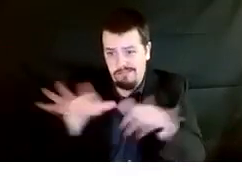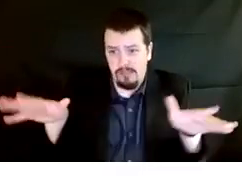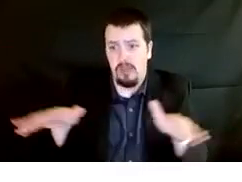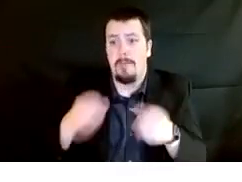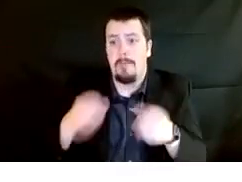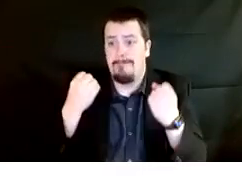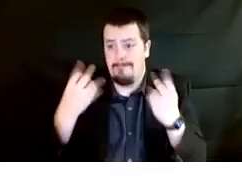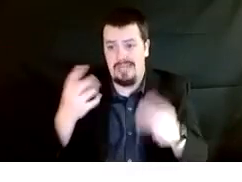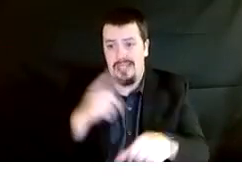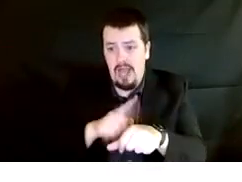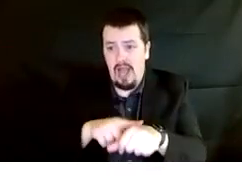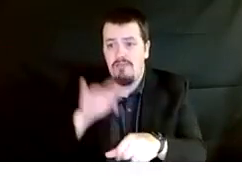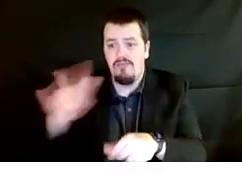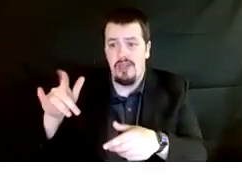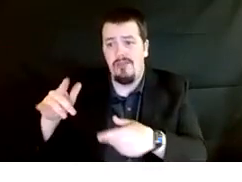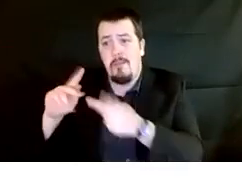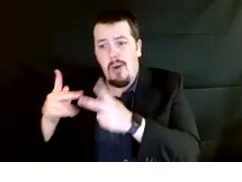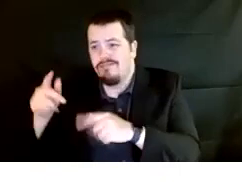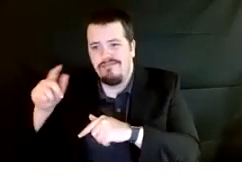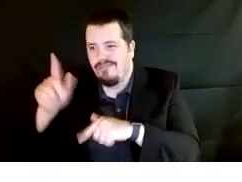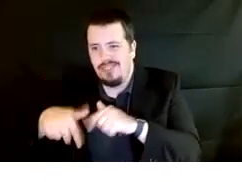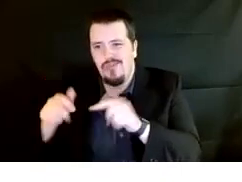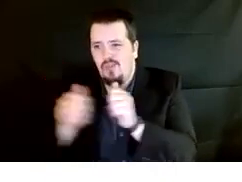times their partners weren't able to be there with them during the birth of their children